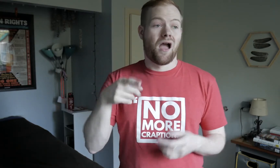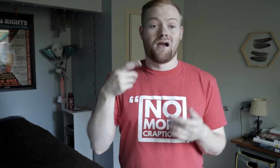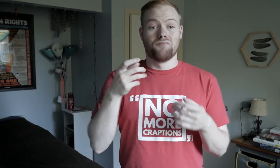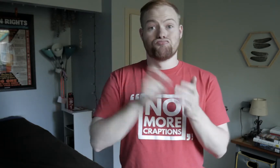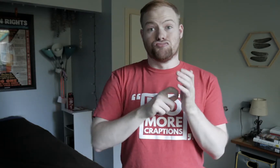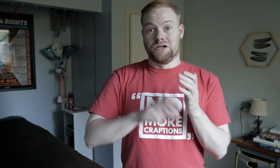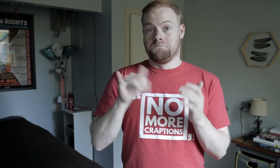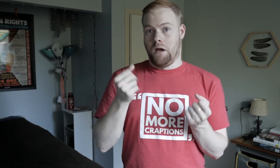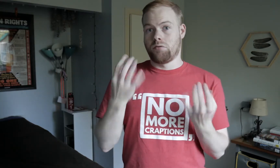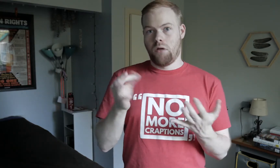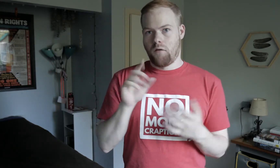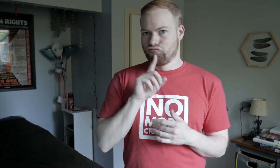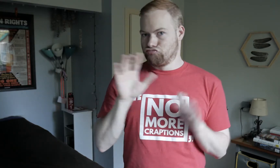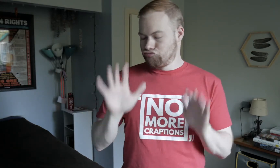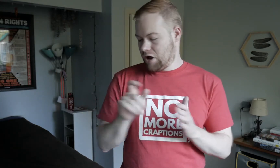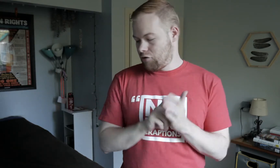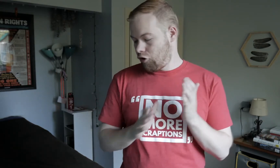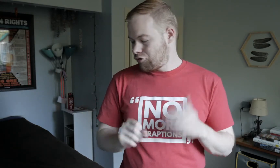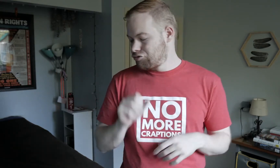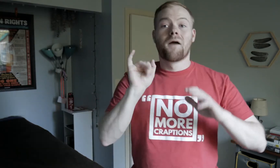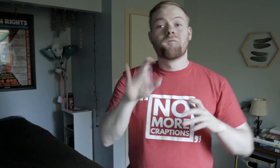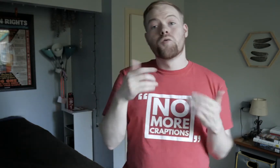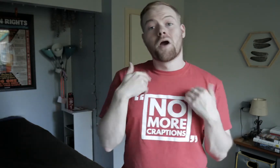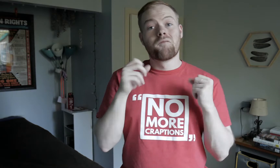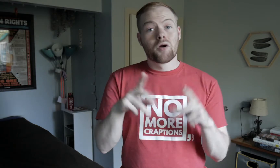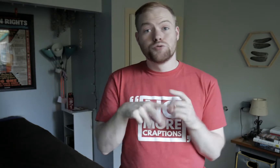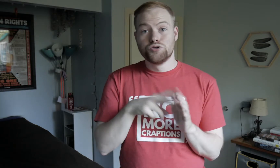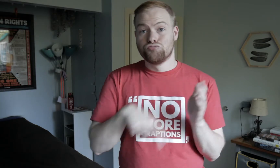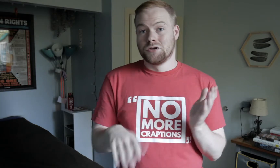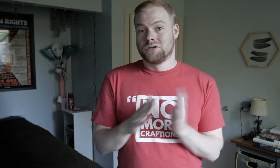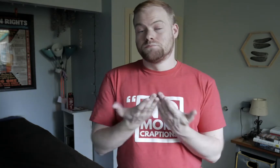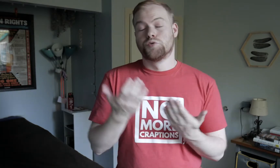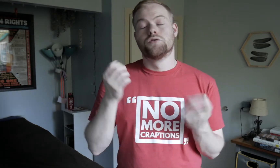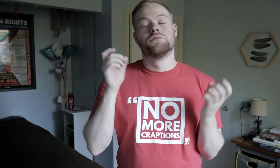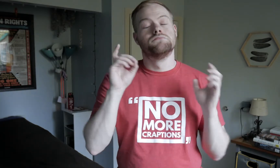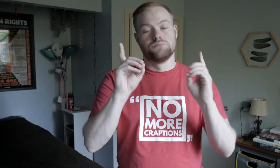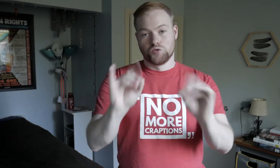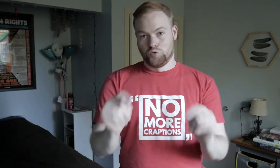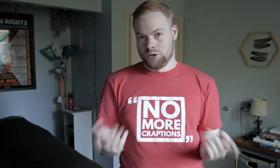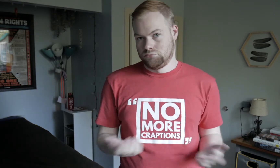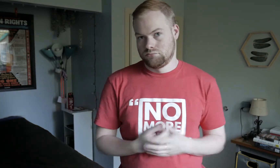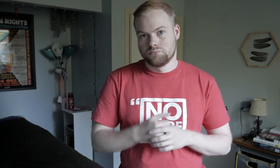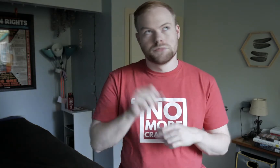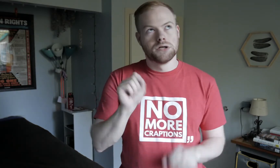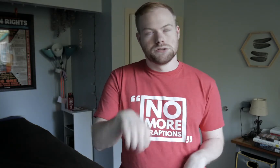These are written by a lot of really great authors. If you have the opportunity to read this book, do it. Yes.